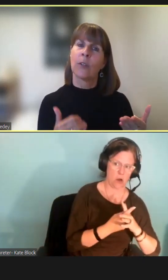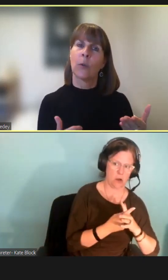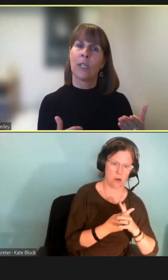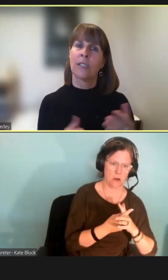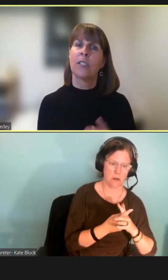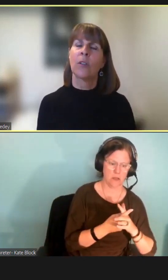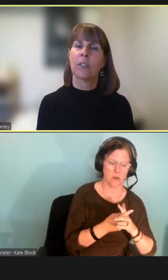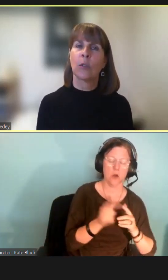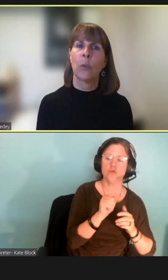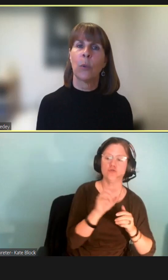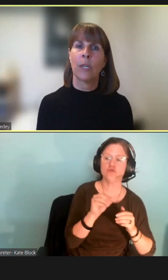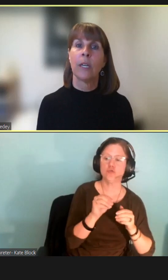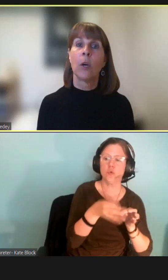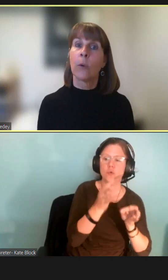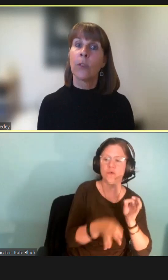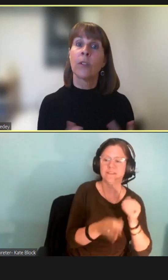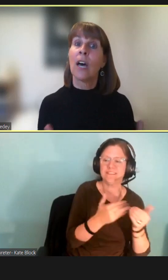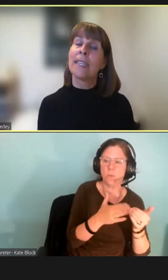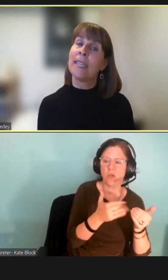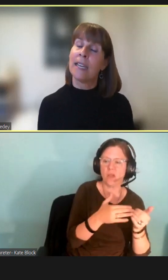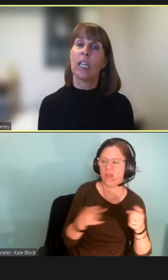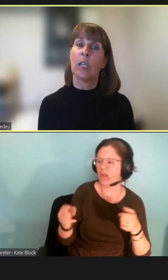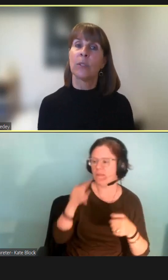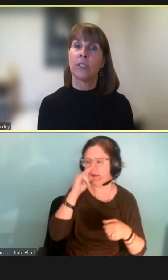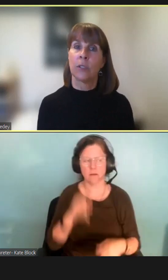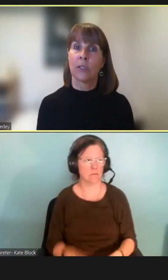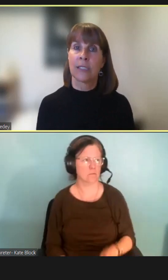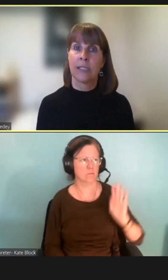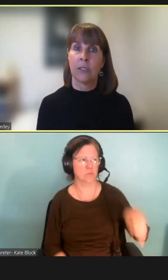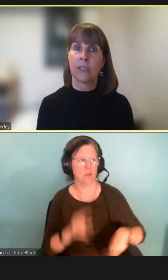quickly you'll get to a point where they're not yet able to do the skills on